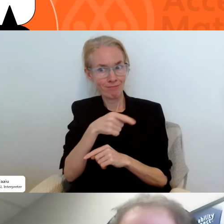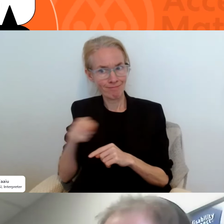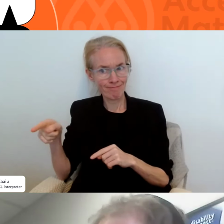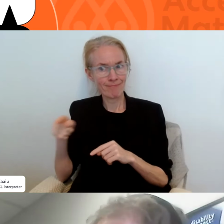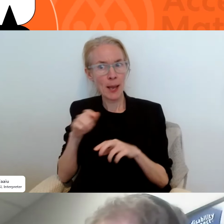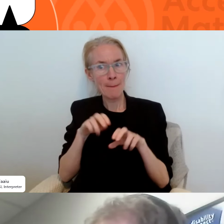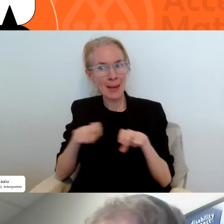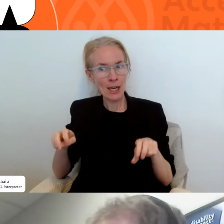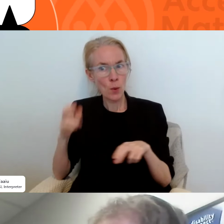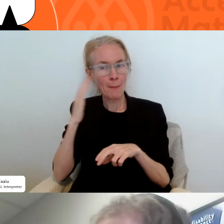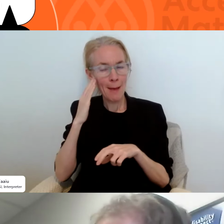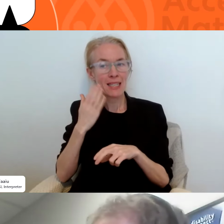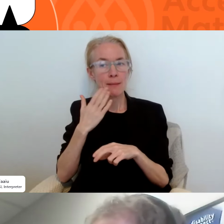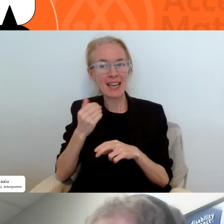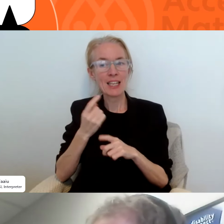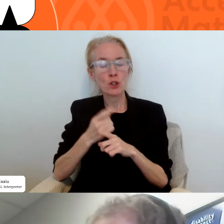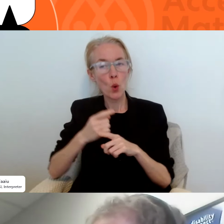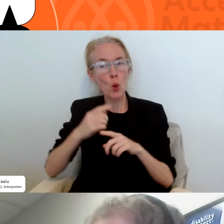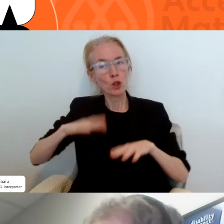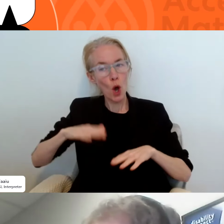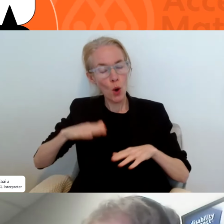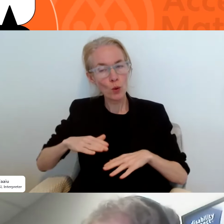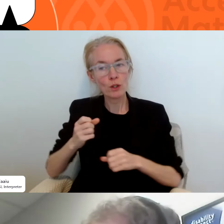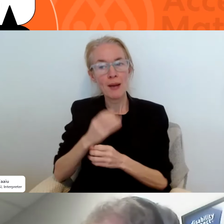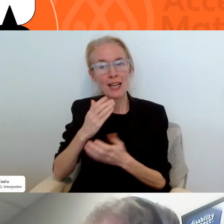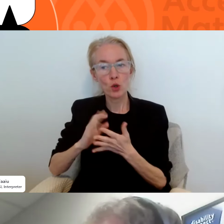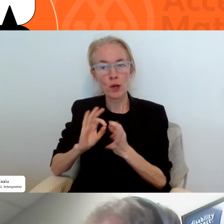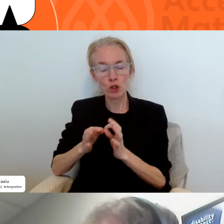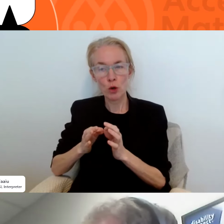so our New Zealand Sign Language interpreters, Rosie and Melody,